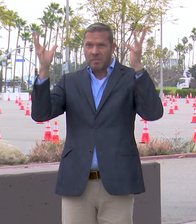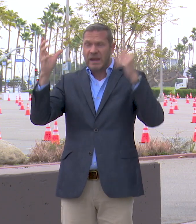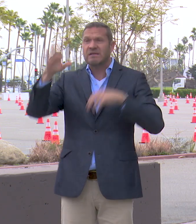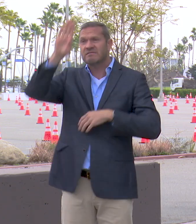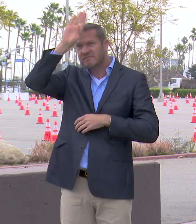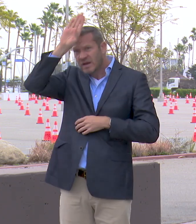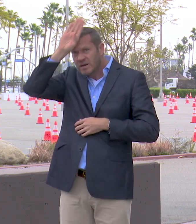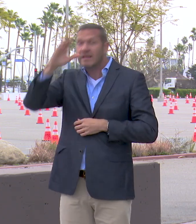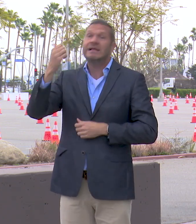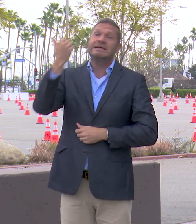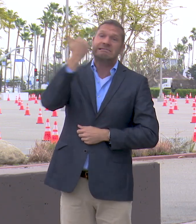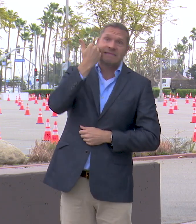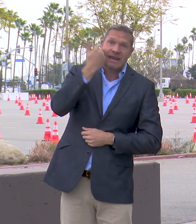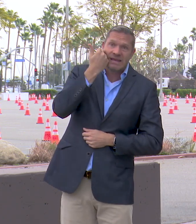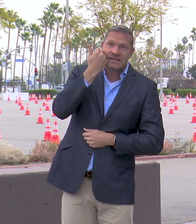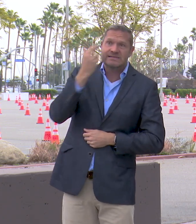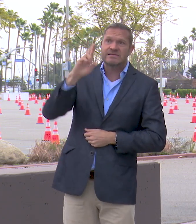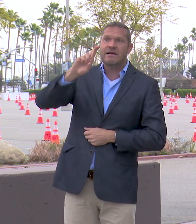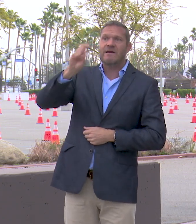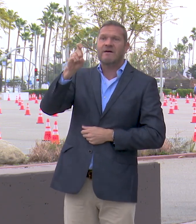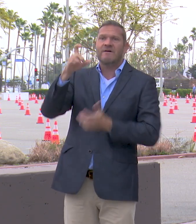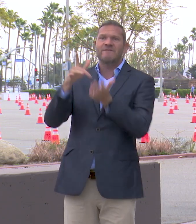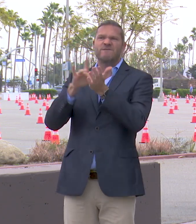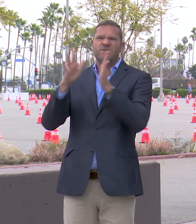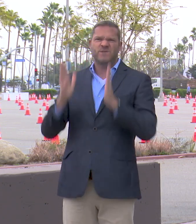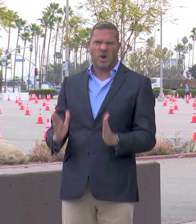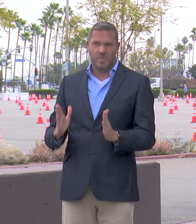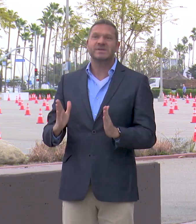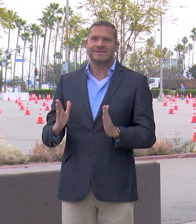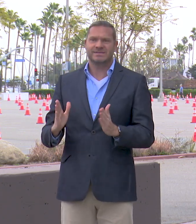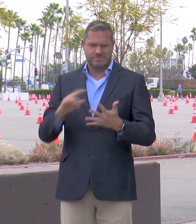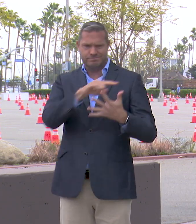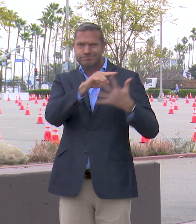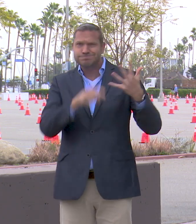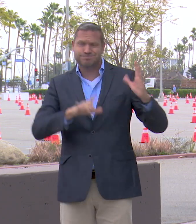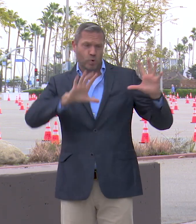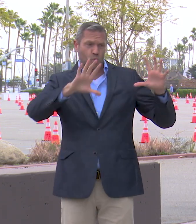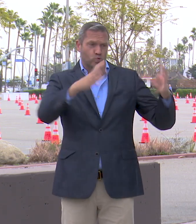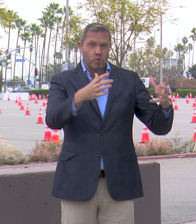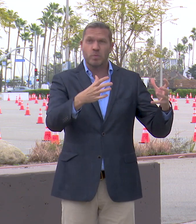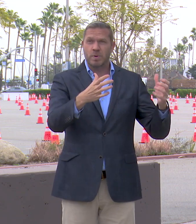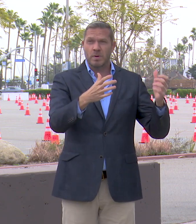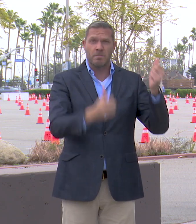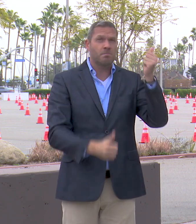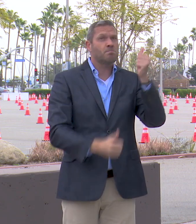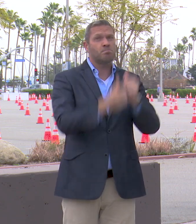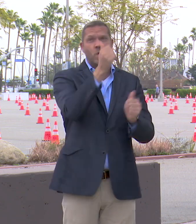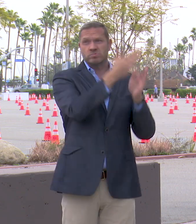our pharmacists, so that group now has been widely vaccinated.